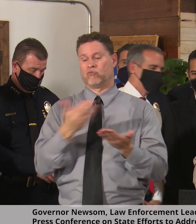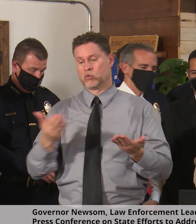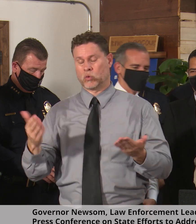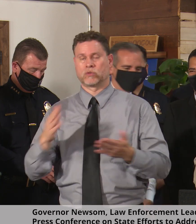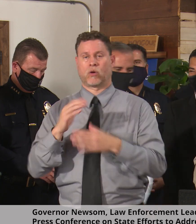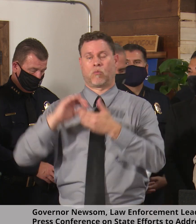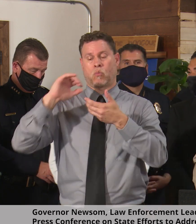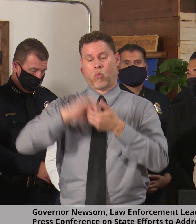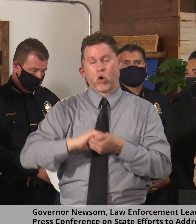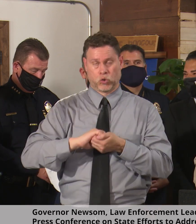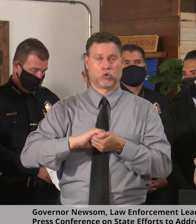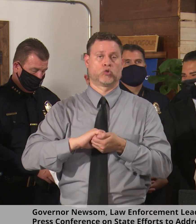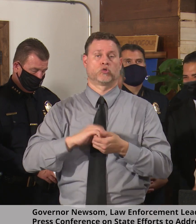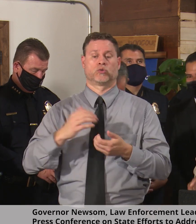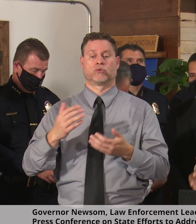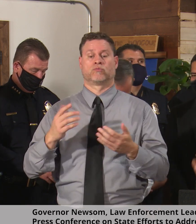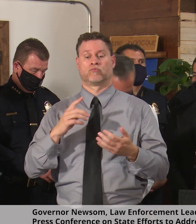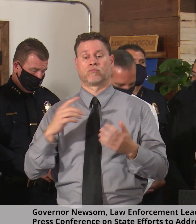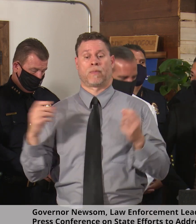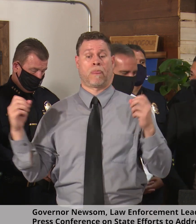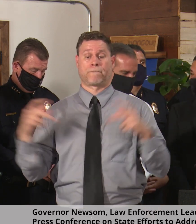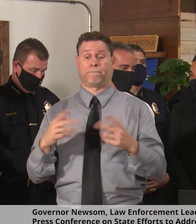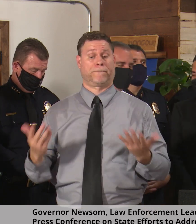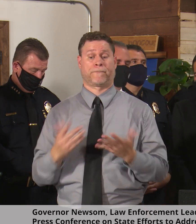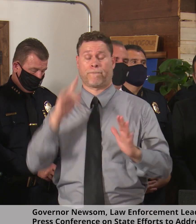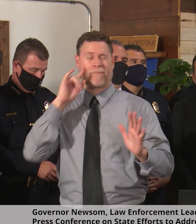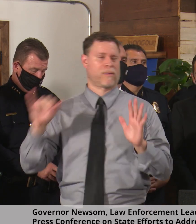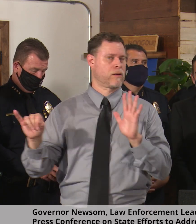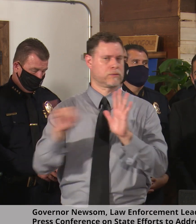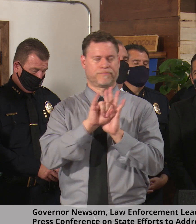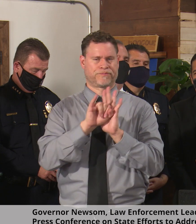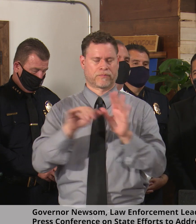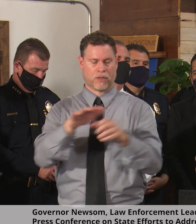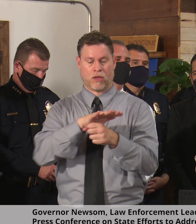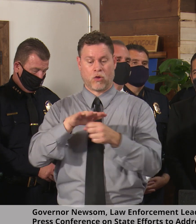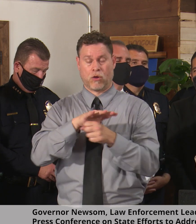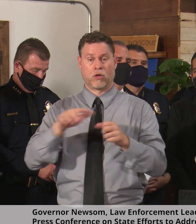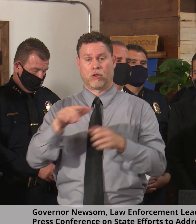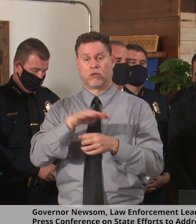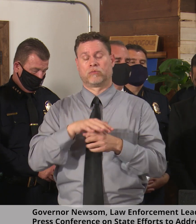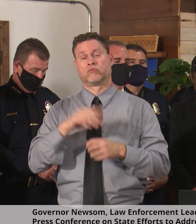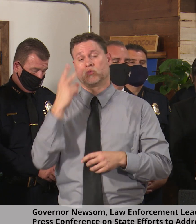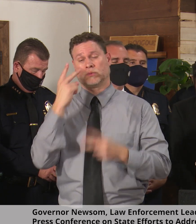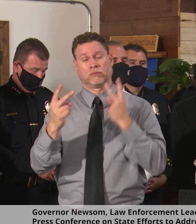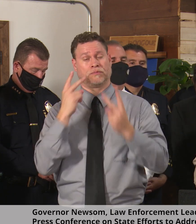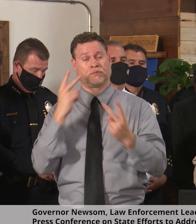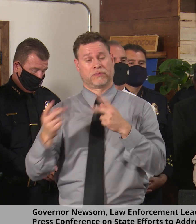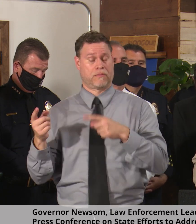partners back here to really identify areas and locations where we see these things happening and